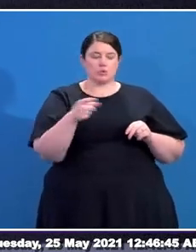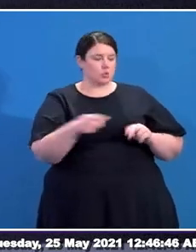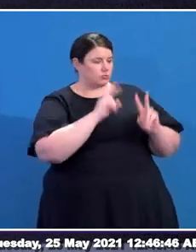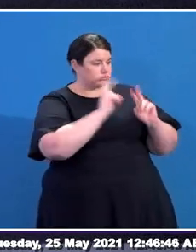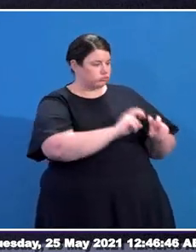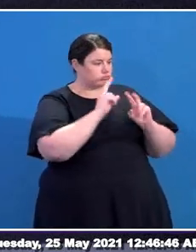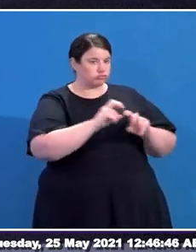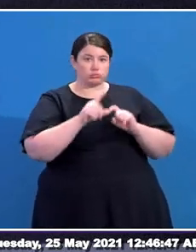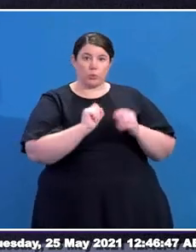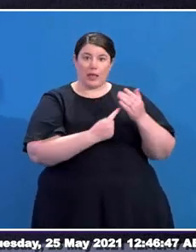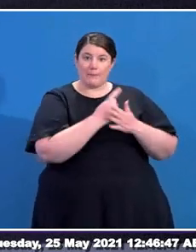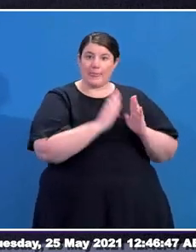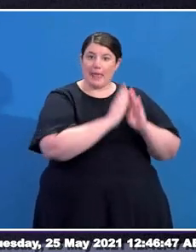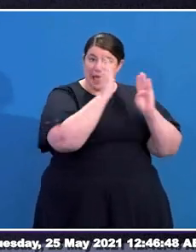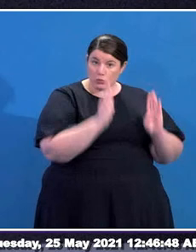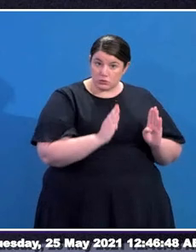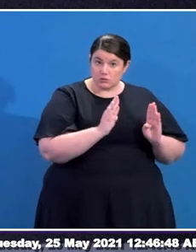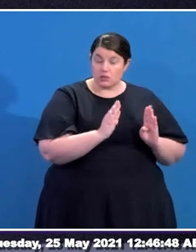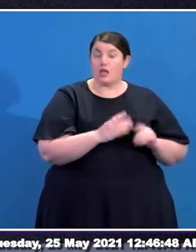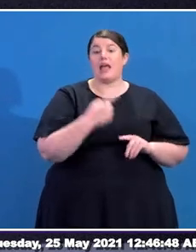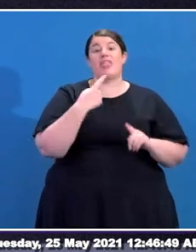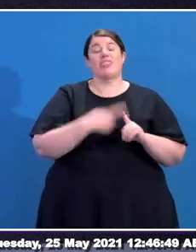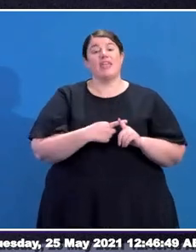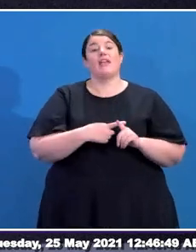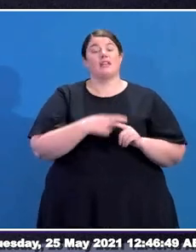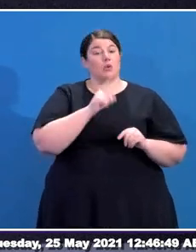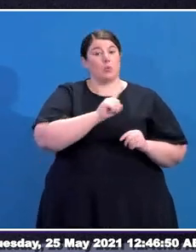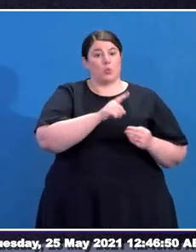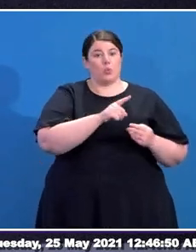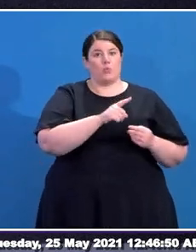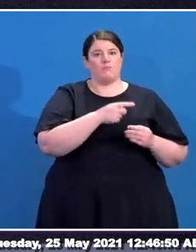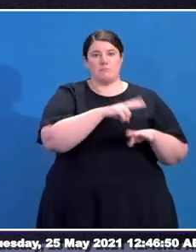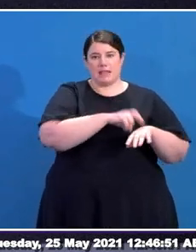But also that the issues had been referred to the police? Yes.